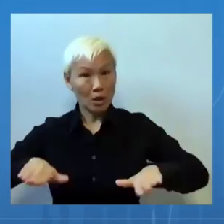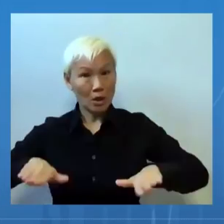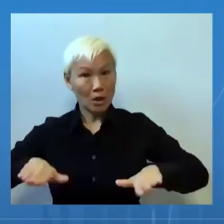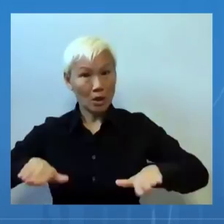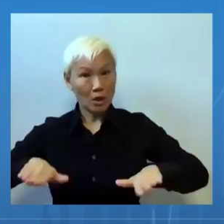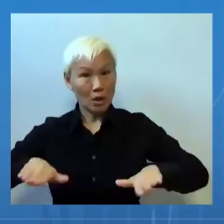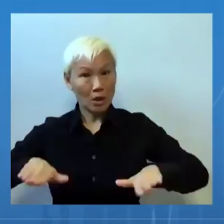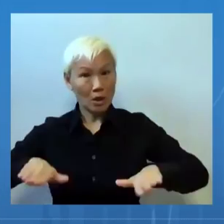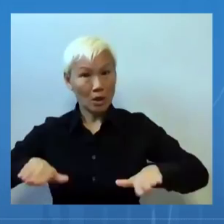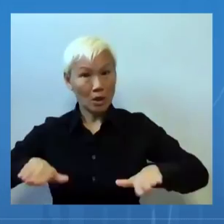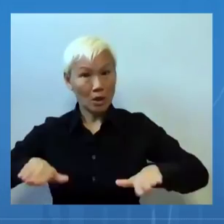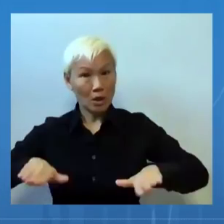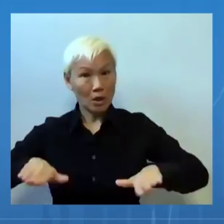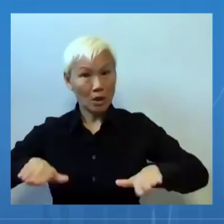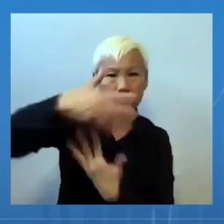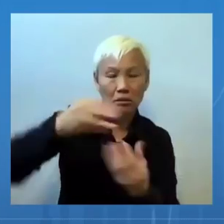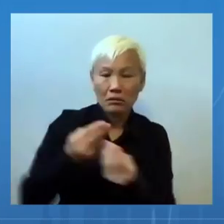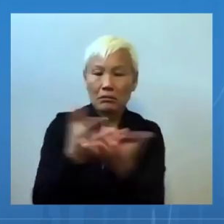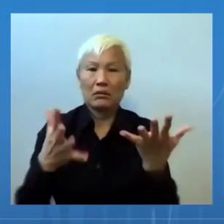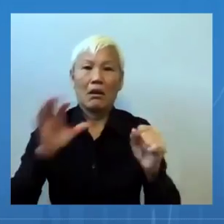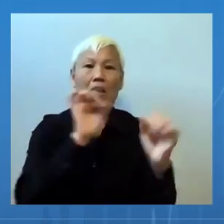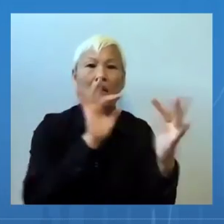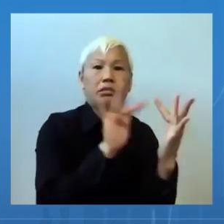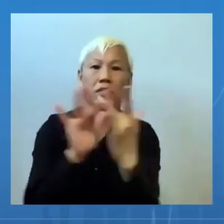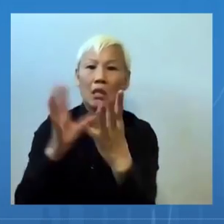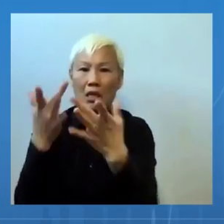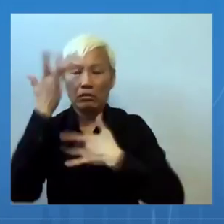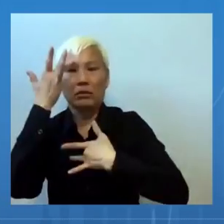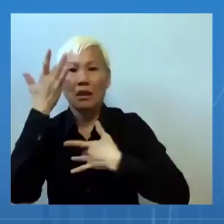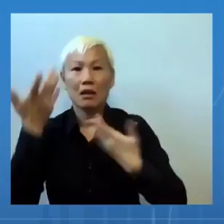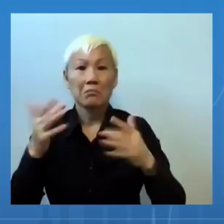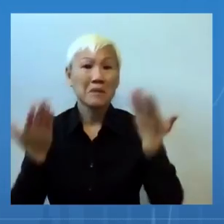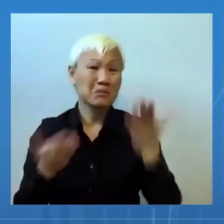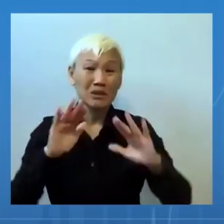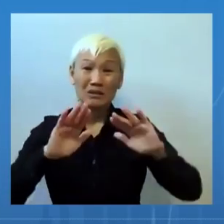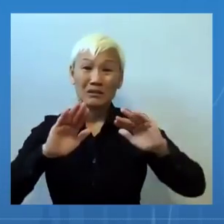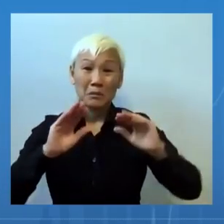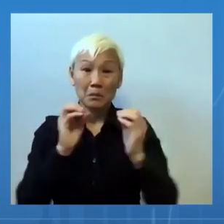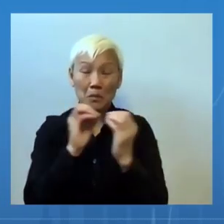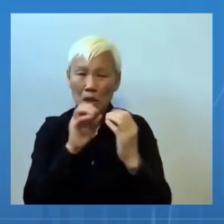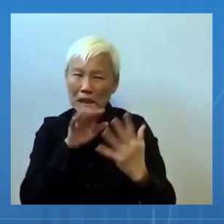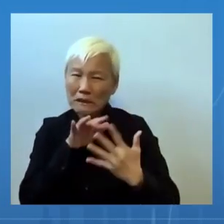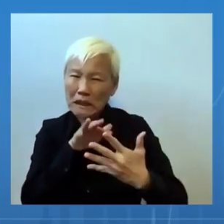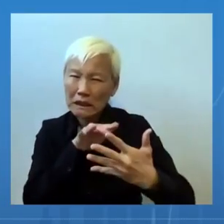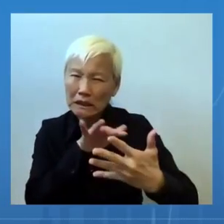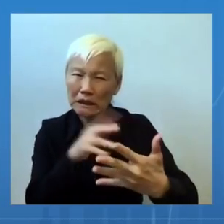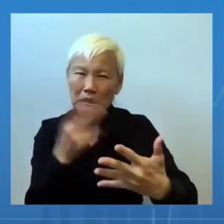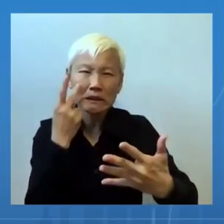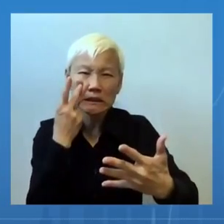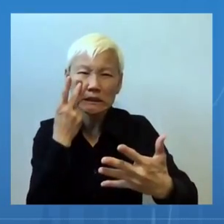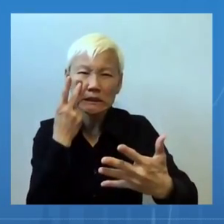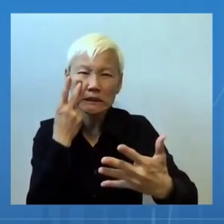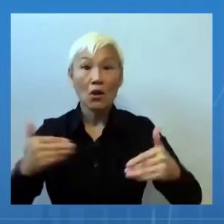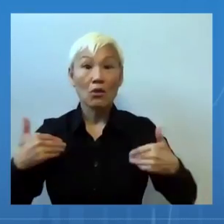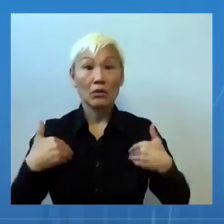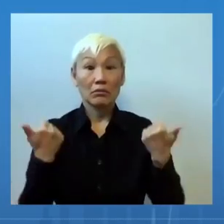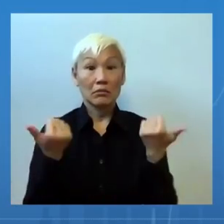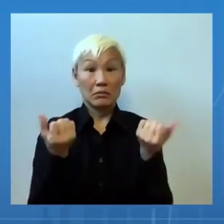and maybe don't even get infected. But the more we study it, we see that many of the younger children, possibly around 50 percent,